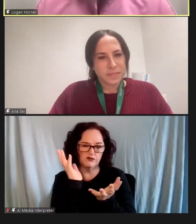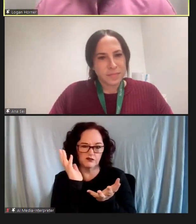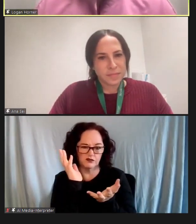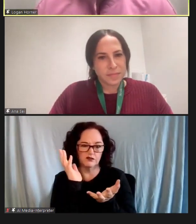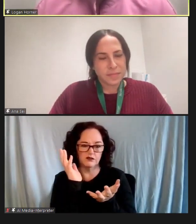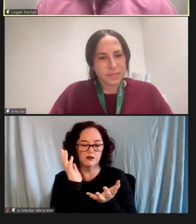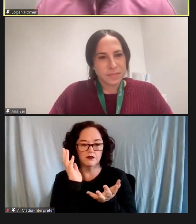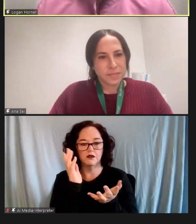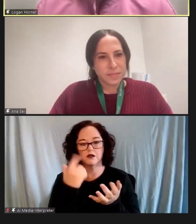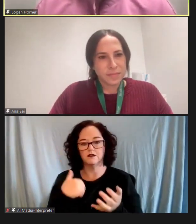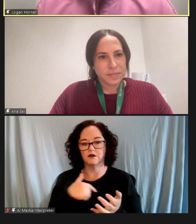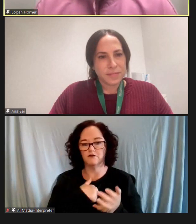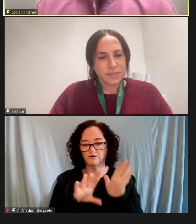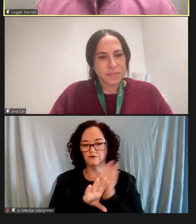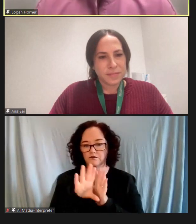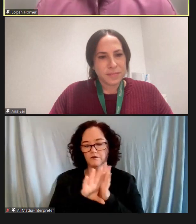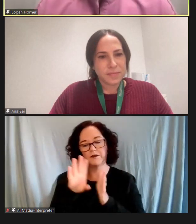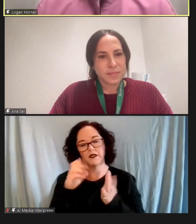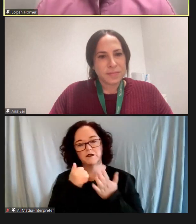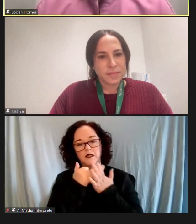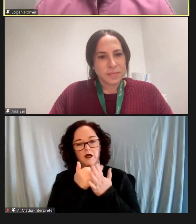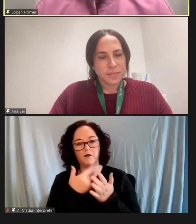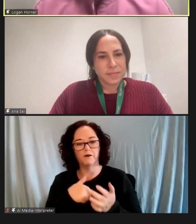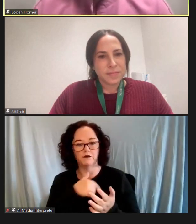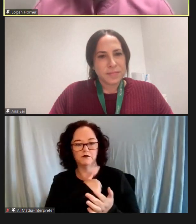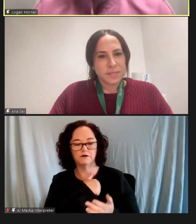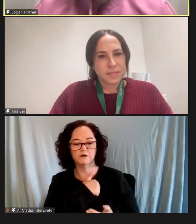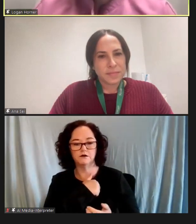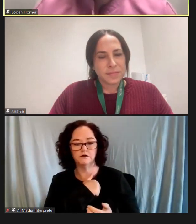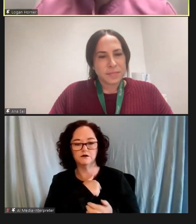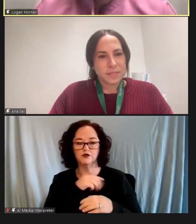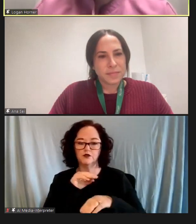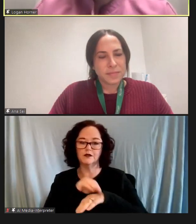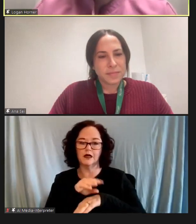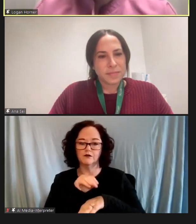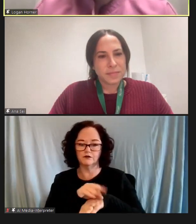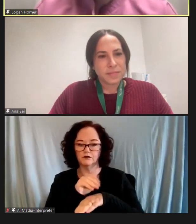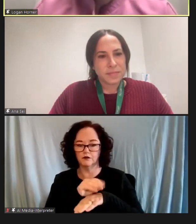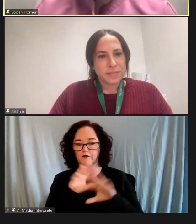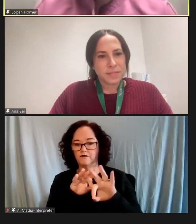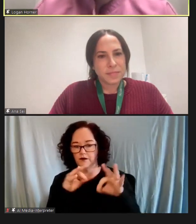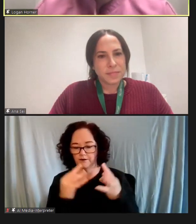kind of help us be able to counsel